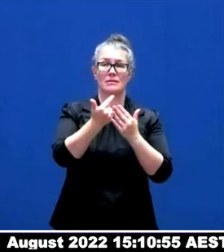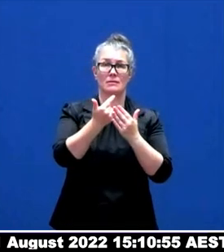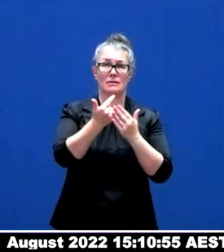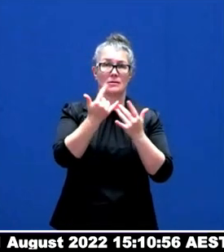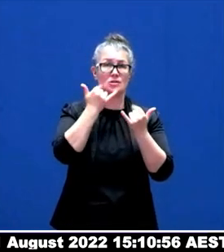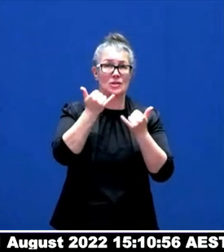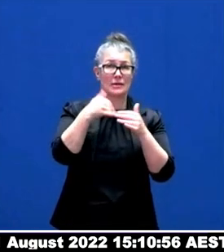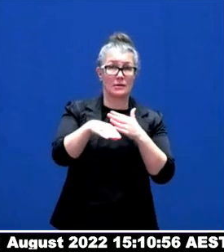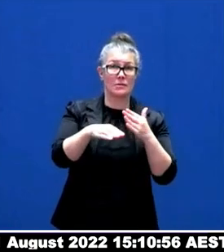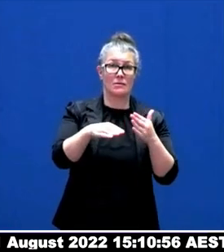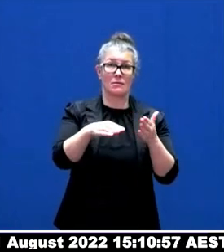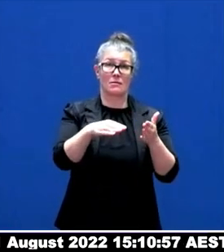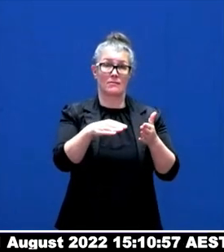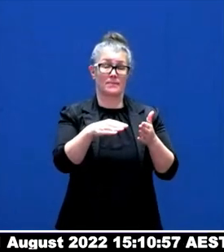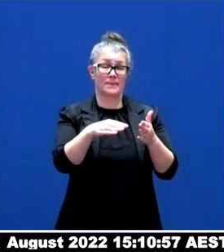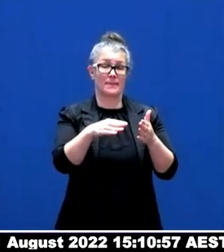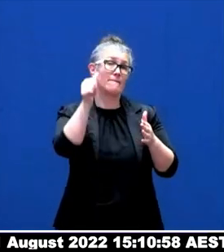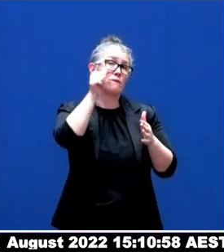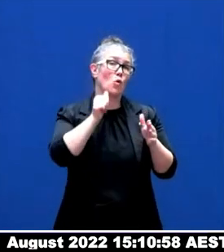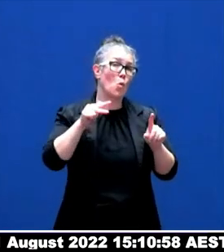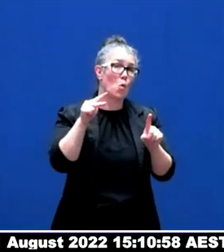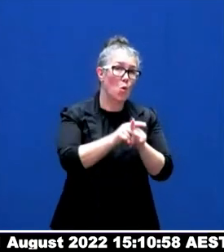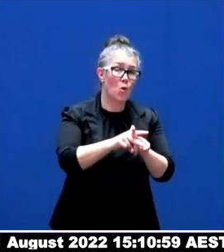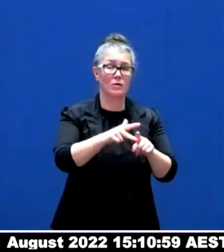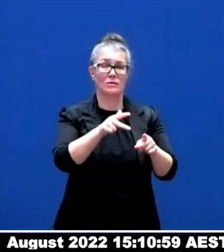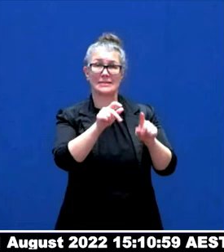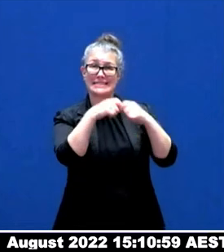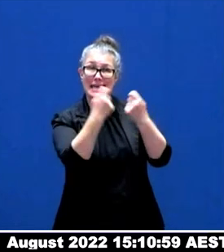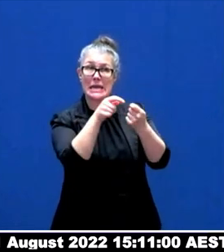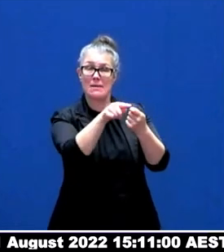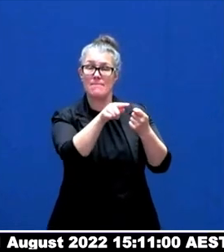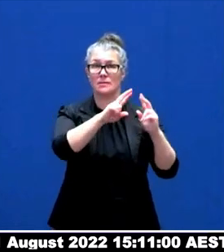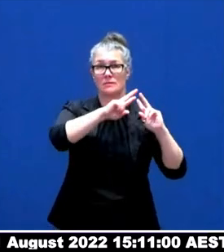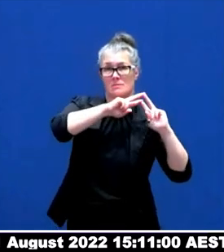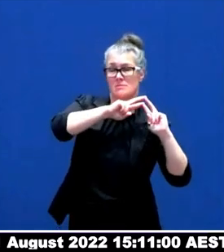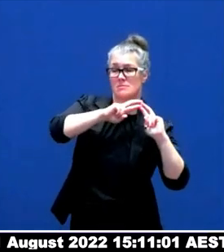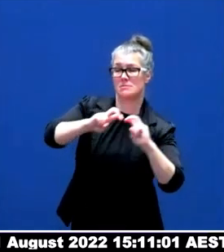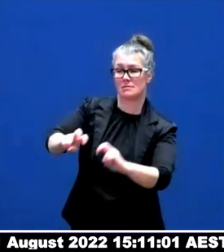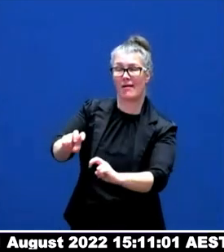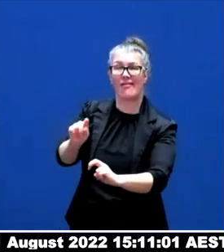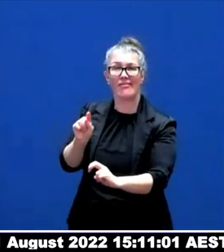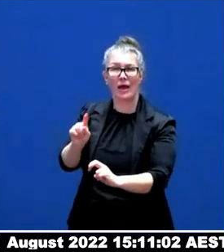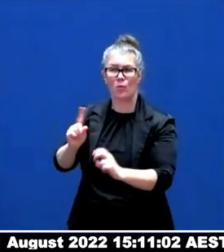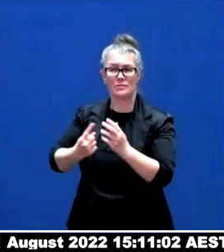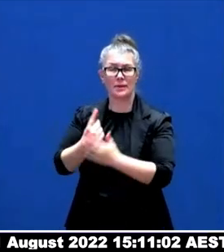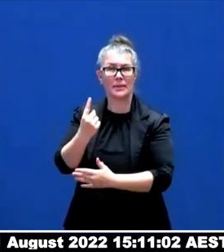Investigation team, and also to the Commission, because that would require an investigation that the Commission would undertake.